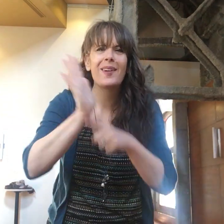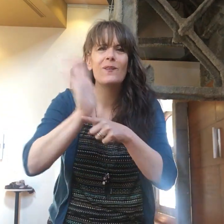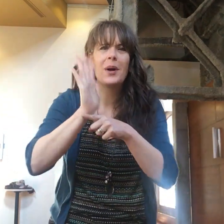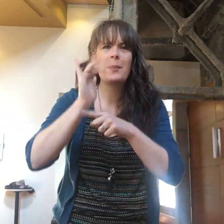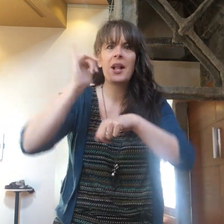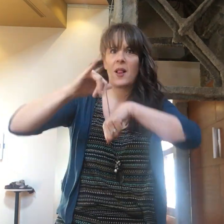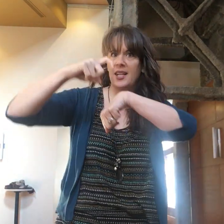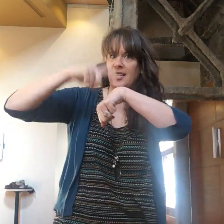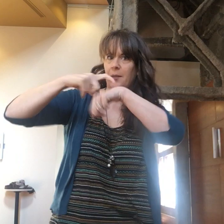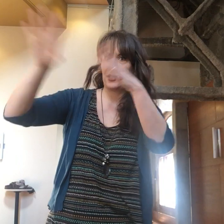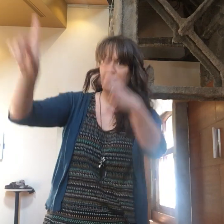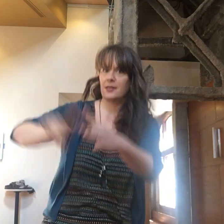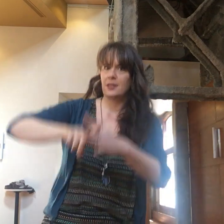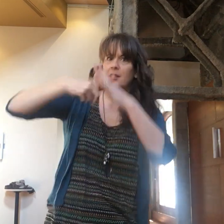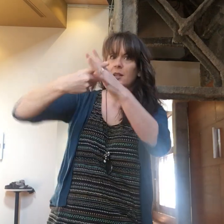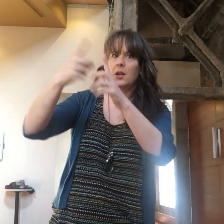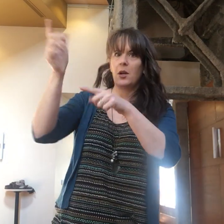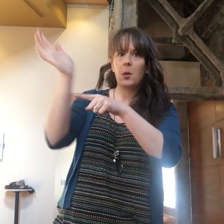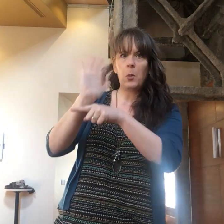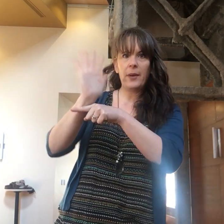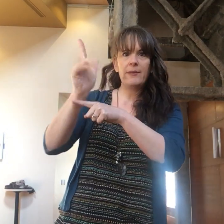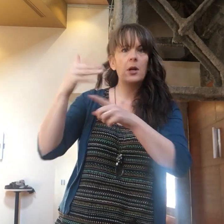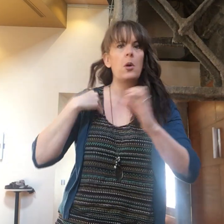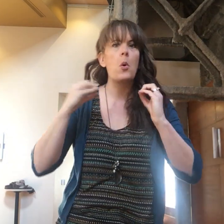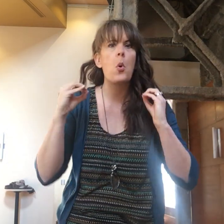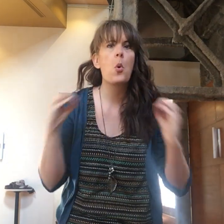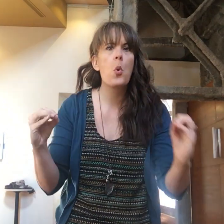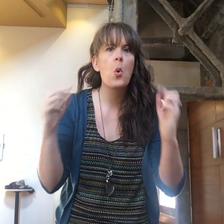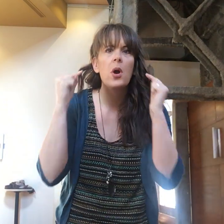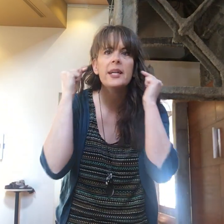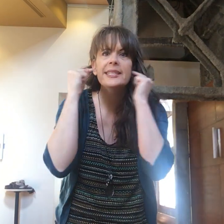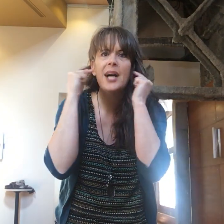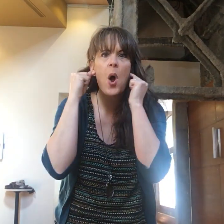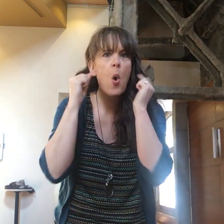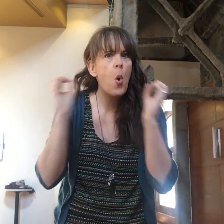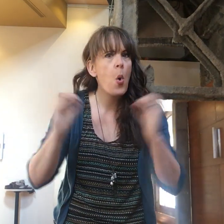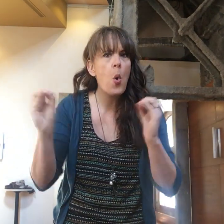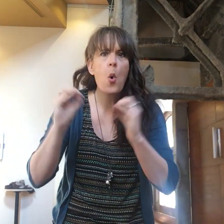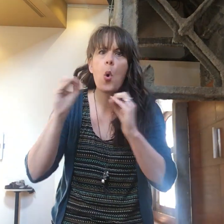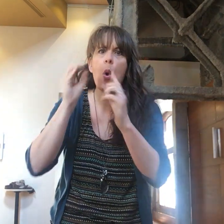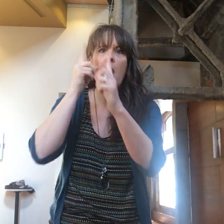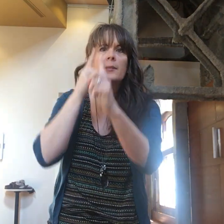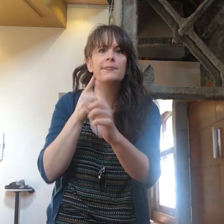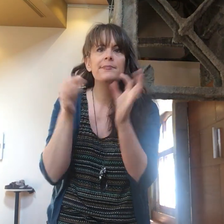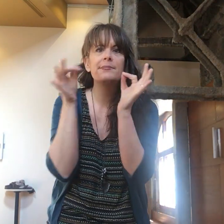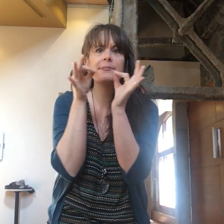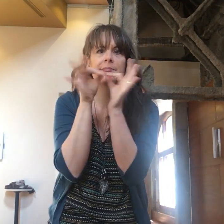The time where it started produced the movie with no sounds and only show screen of captions.